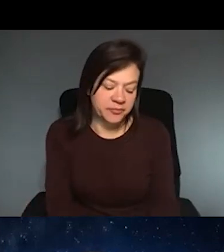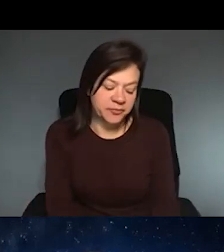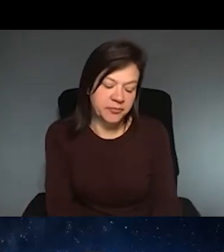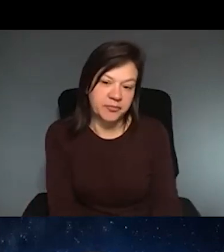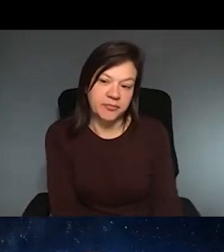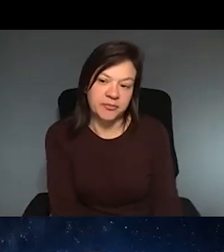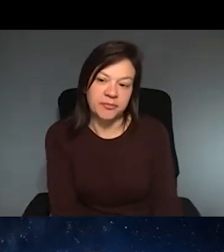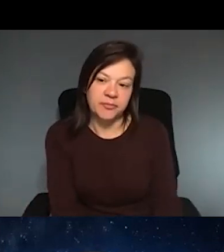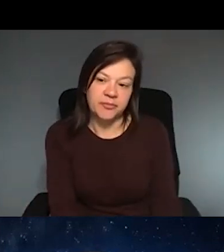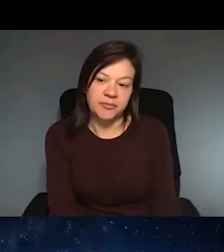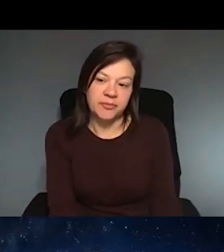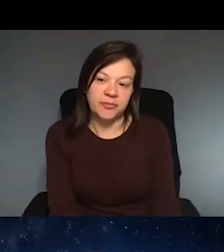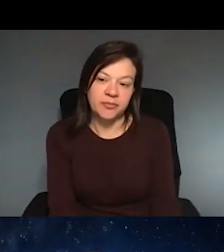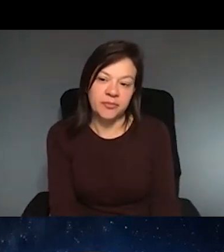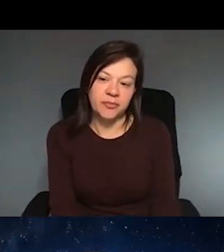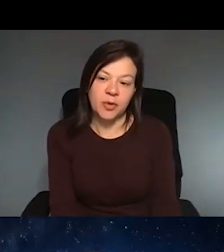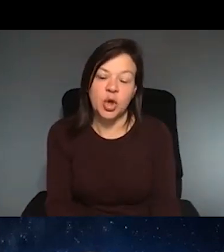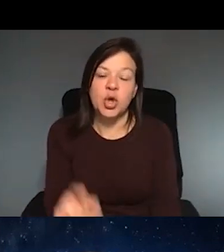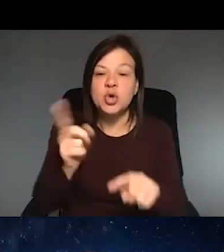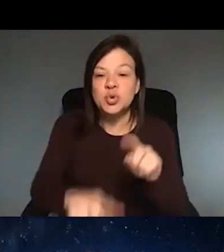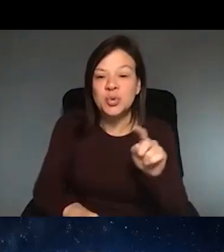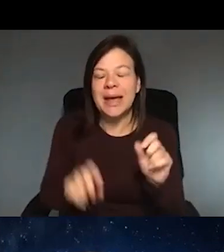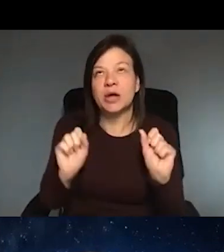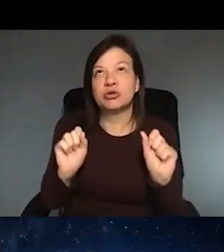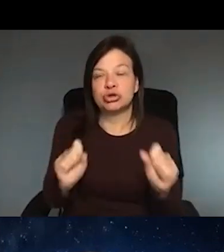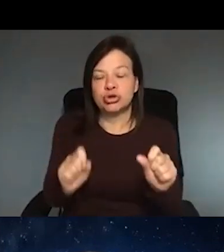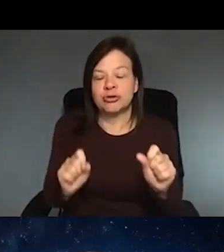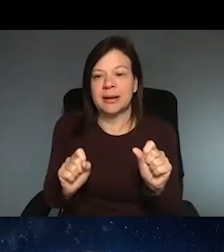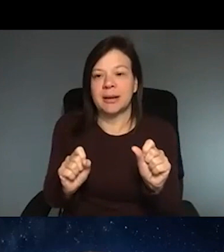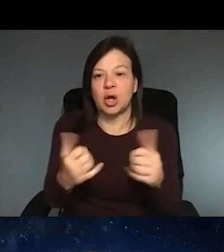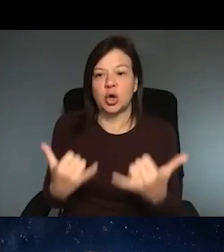YOU CANNOT CURRENTLY CUSTOMIZE THE CUSTOMER PORTAL LIKE